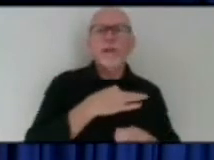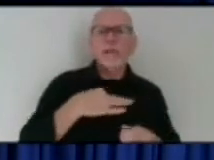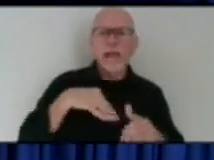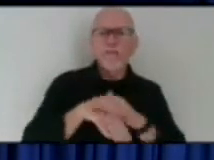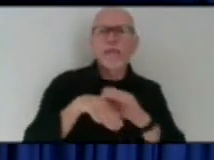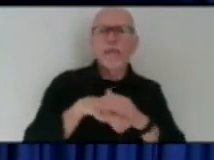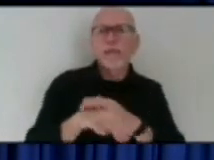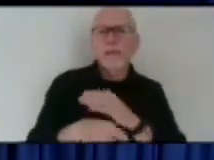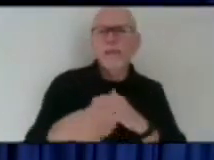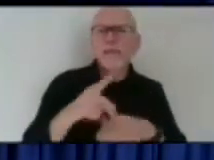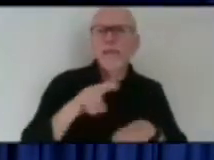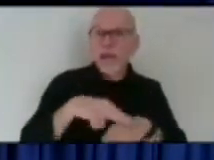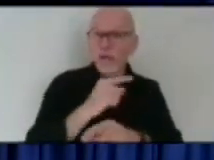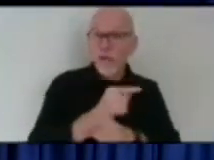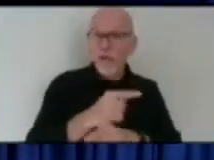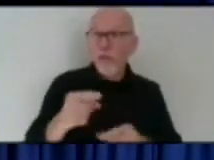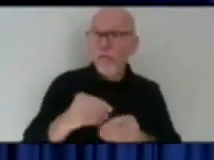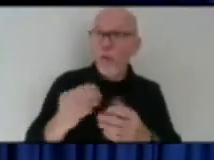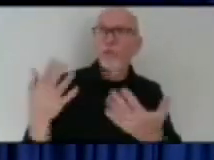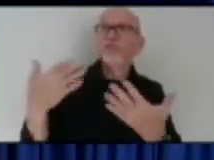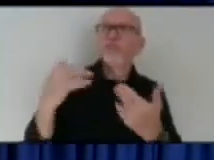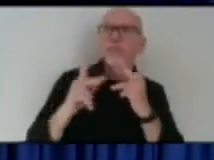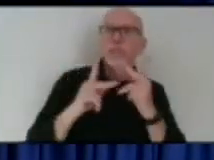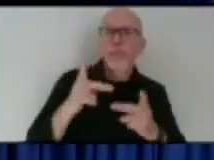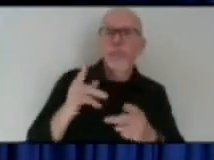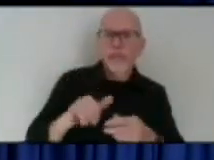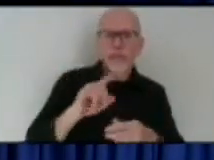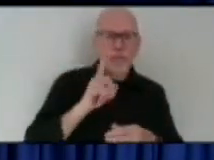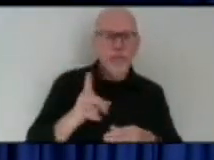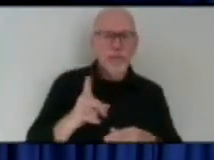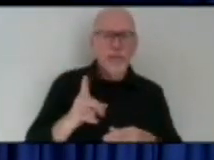of national Guards when that is the primary way that thes residents are